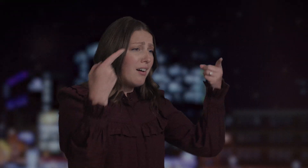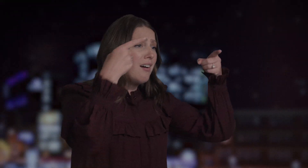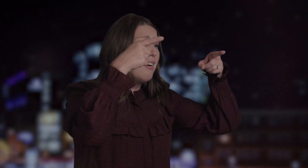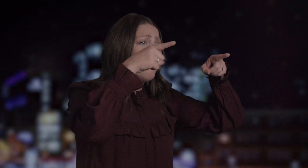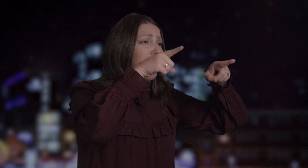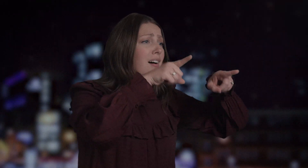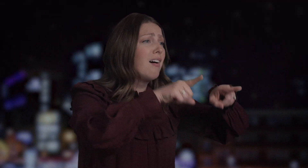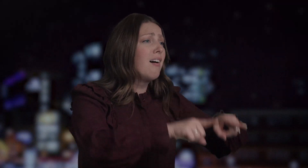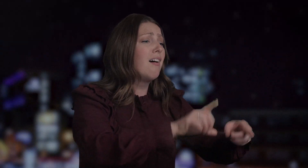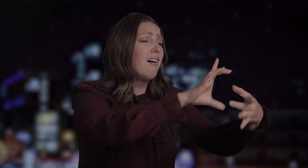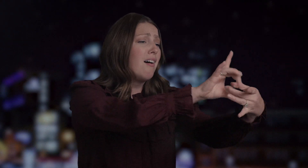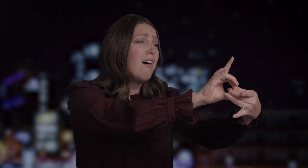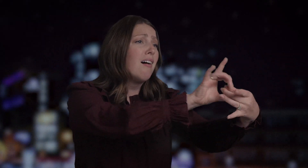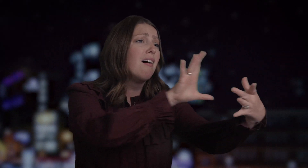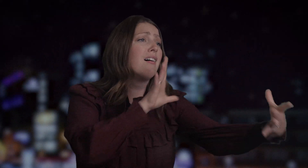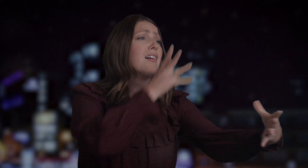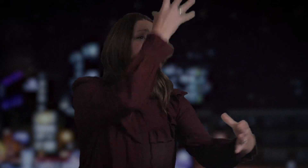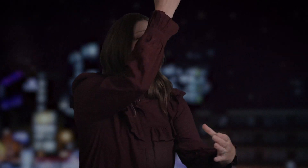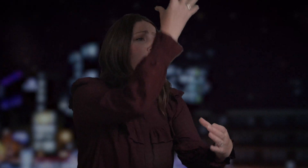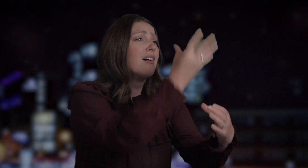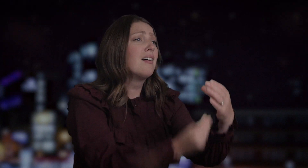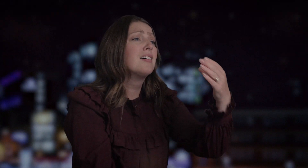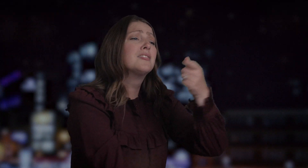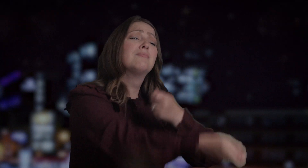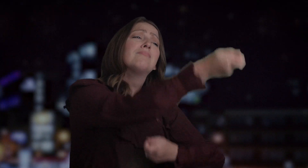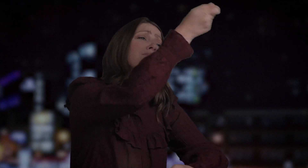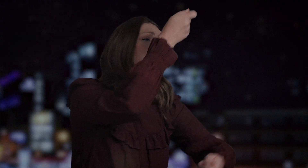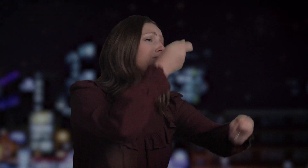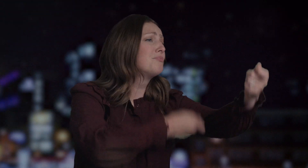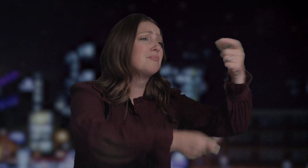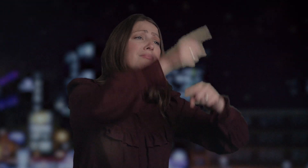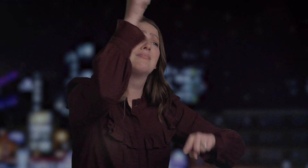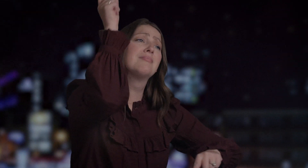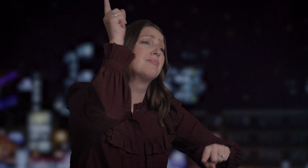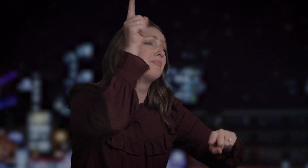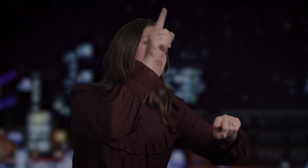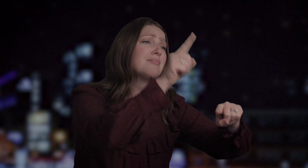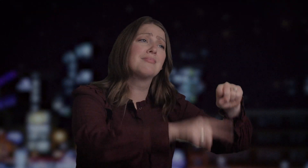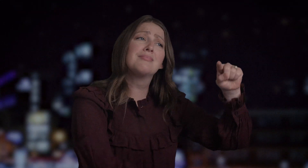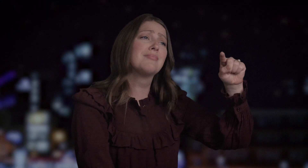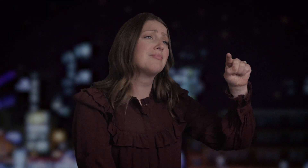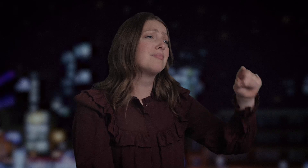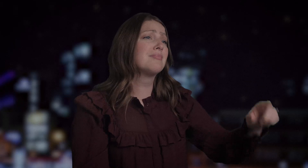When you lose something you cannot replace